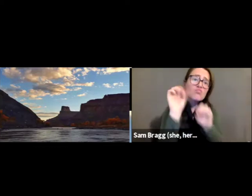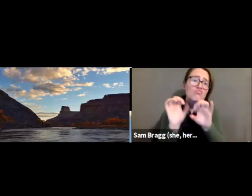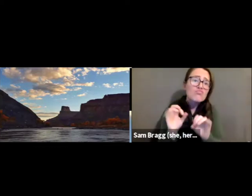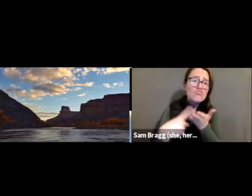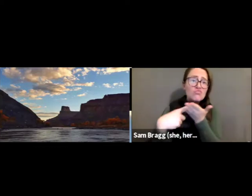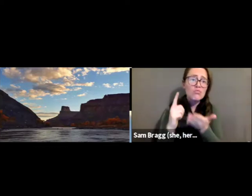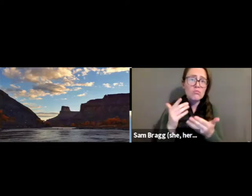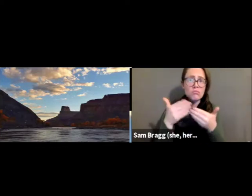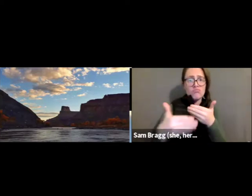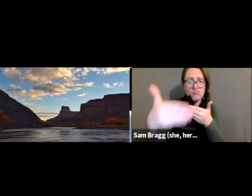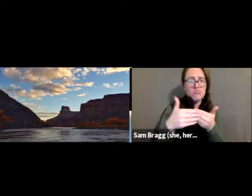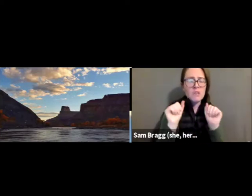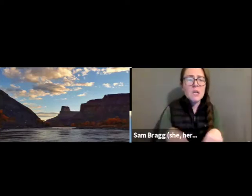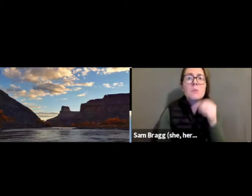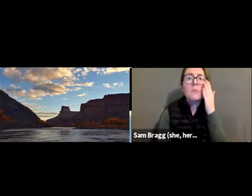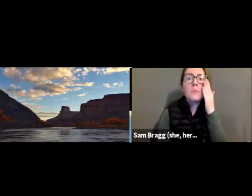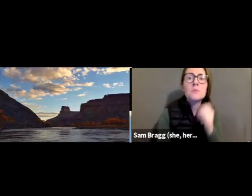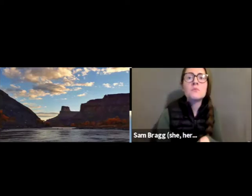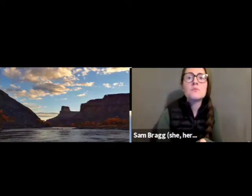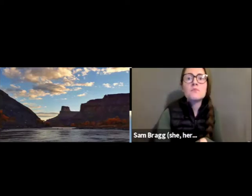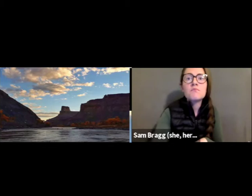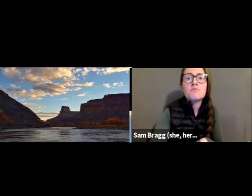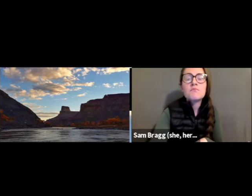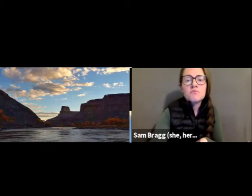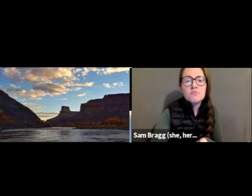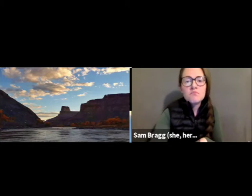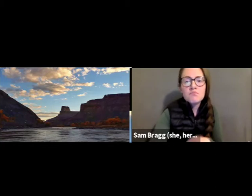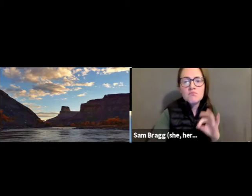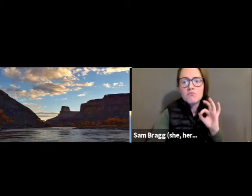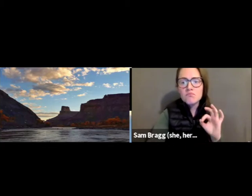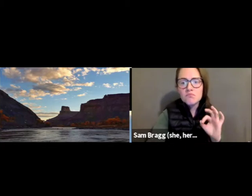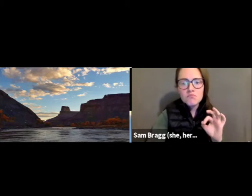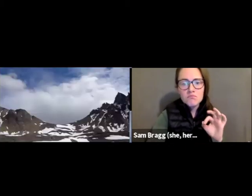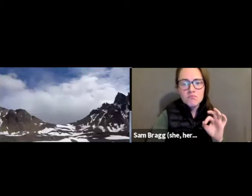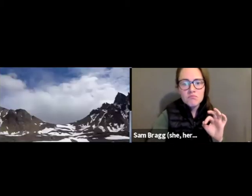your experience and you guys can continue adding to the chat throughout the evening.